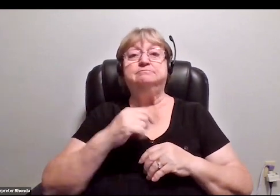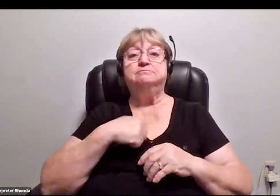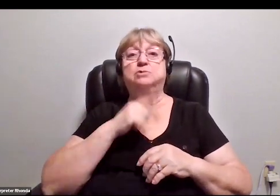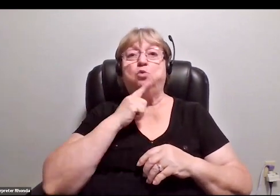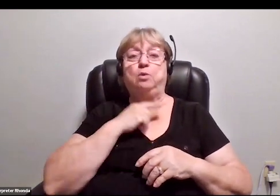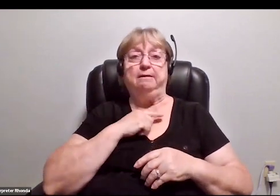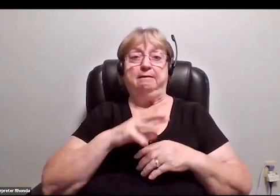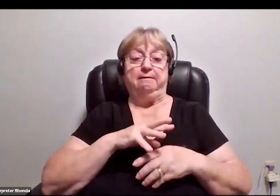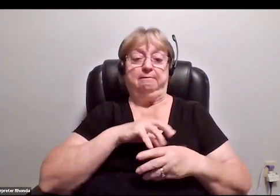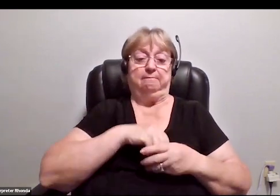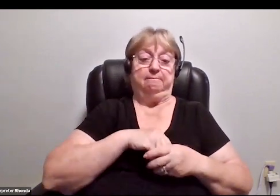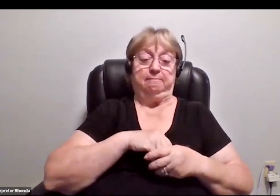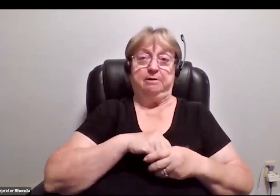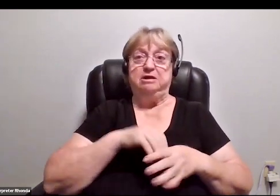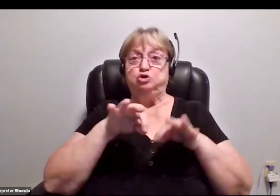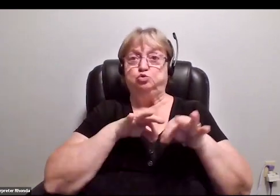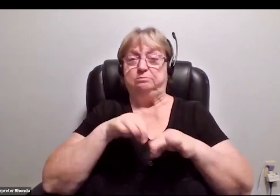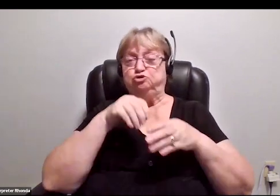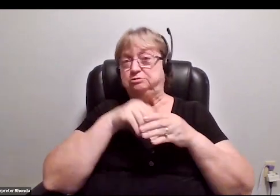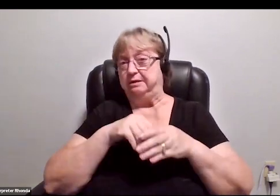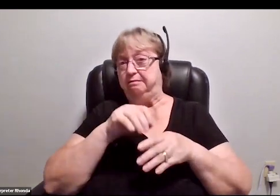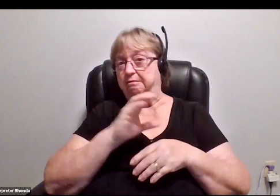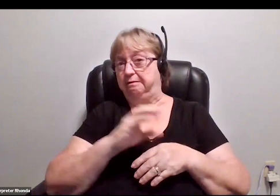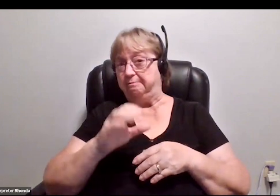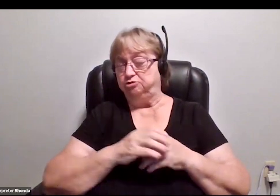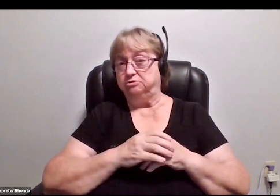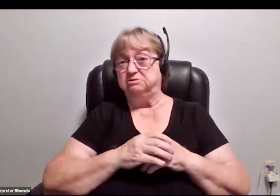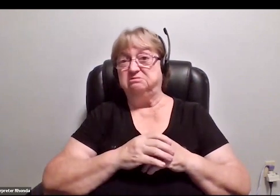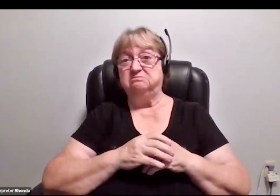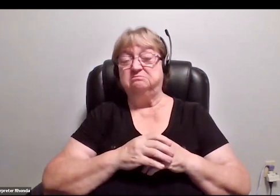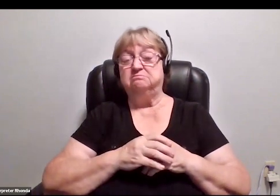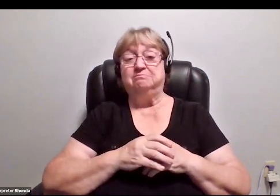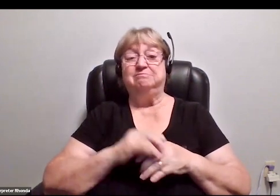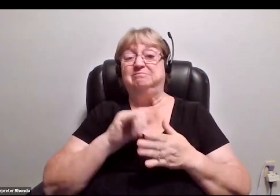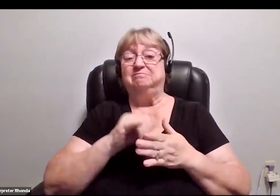in some of our captions. These are just some of the strategies